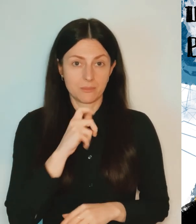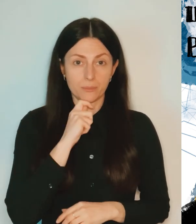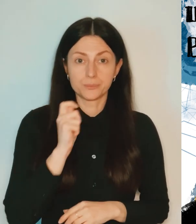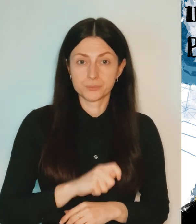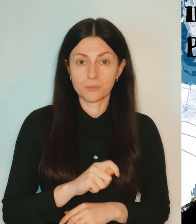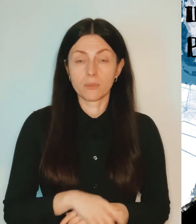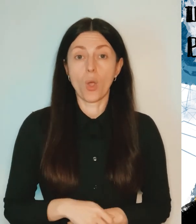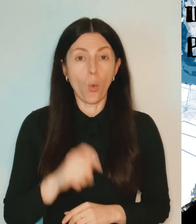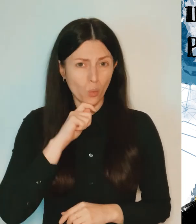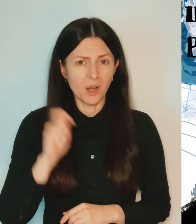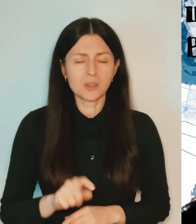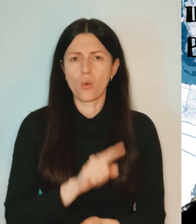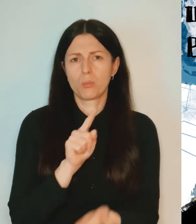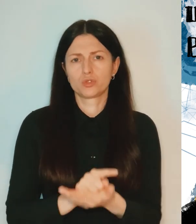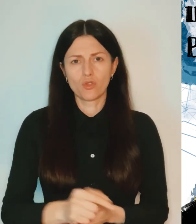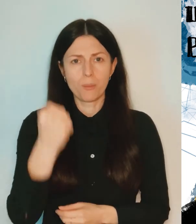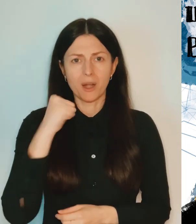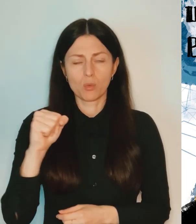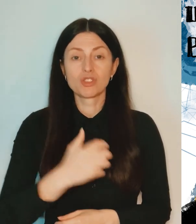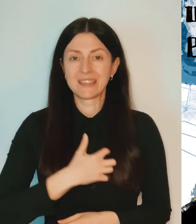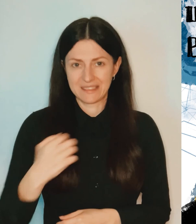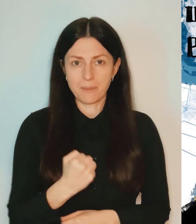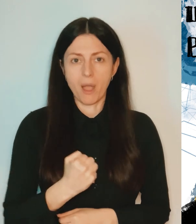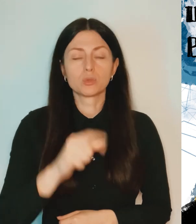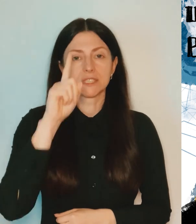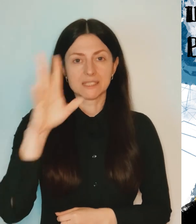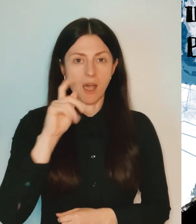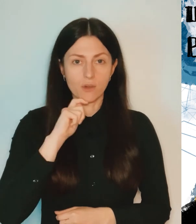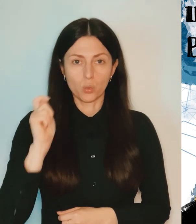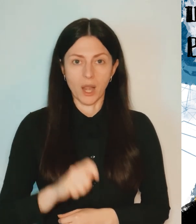Ukraine will definitely win, let's hold on! Glory to Ukraine!